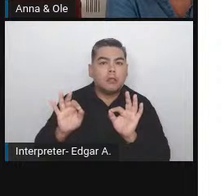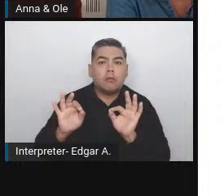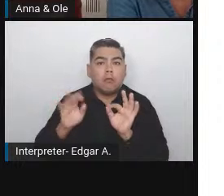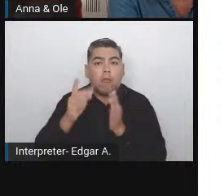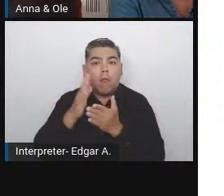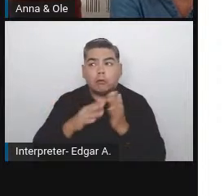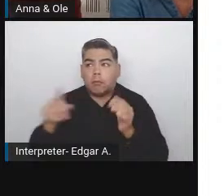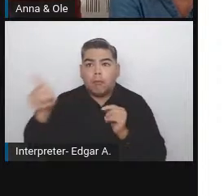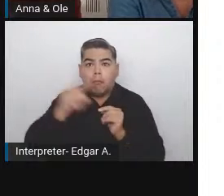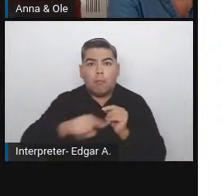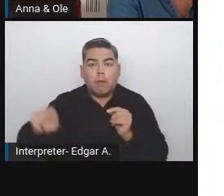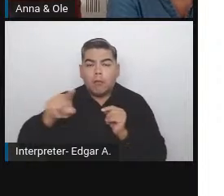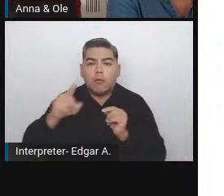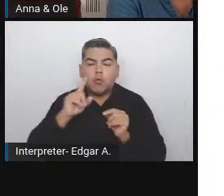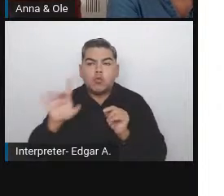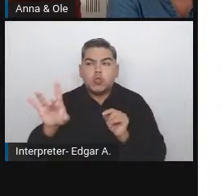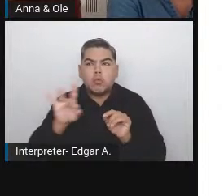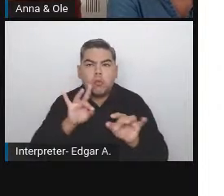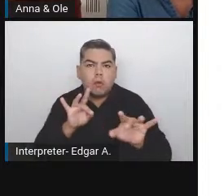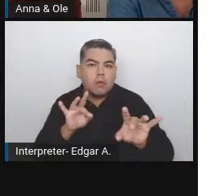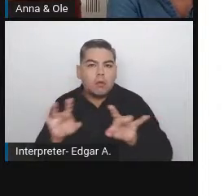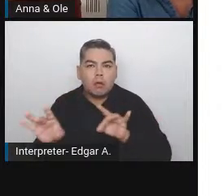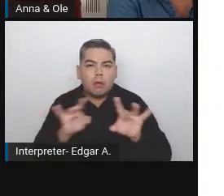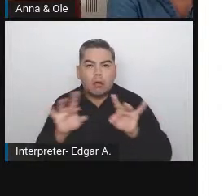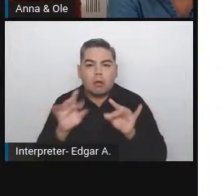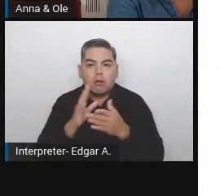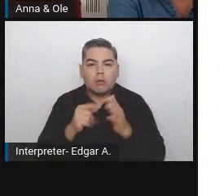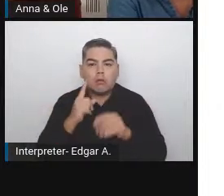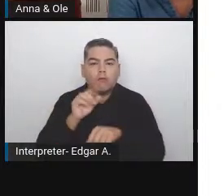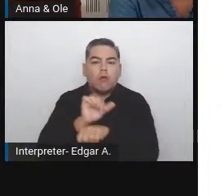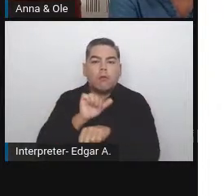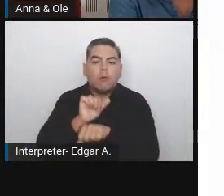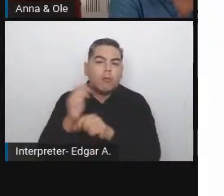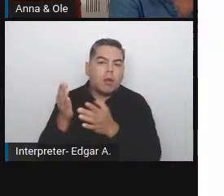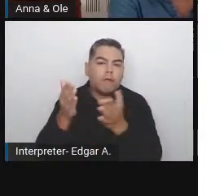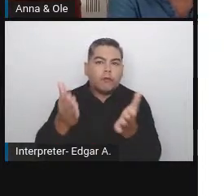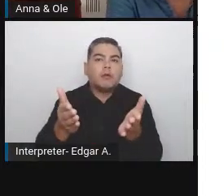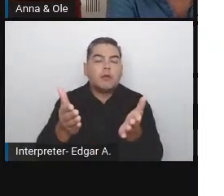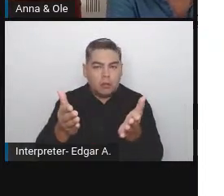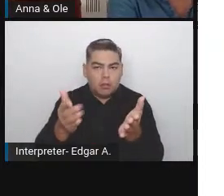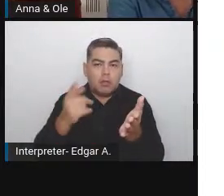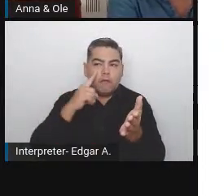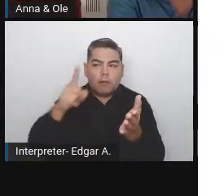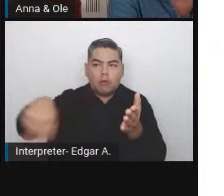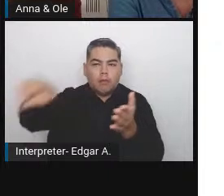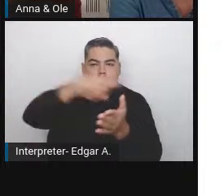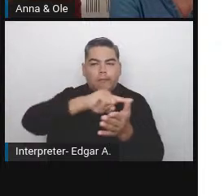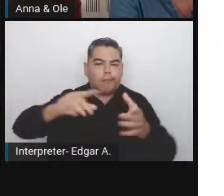after we tested with some different users, we got more attention points. Some of the testing we did and some of the tasks was to find some of the employment